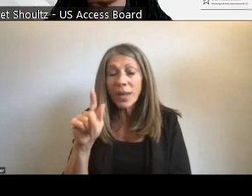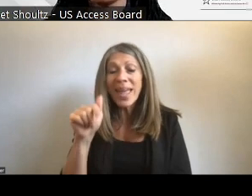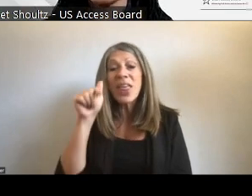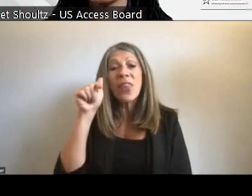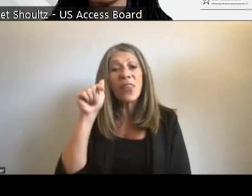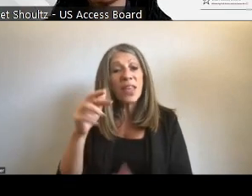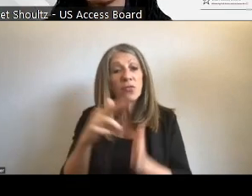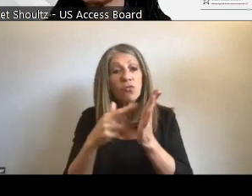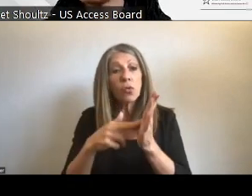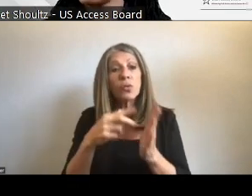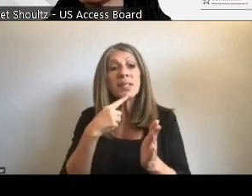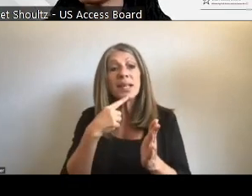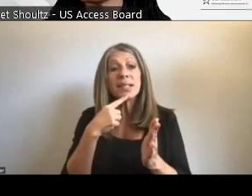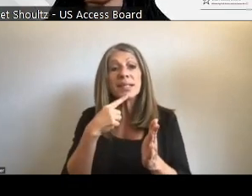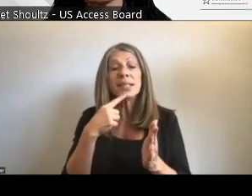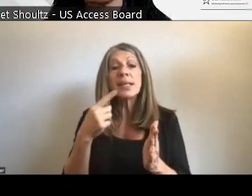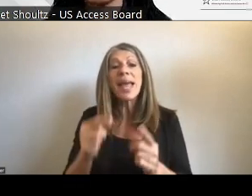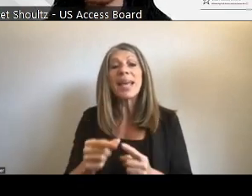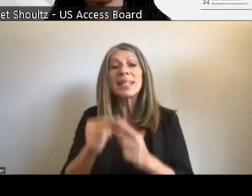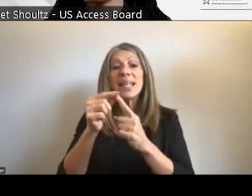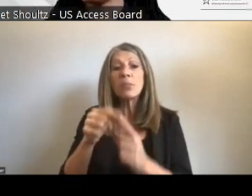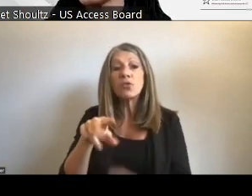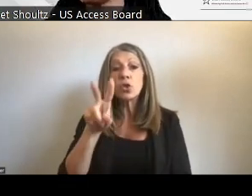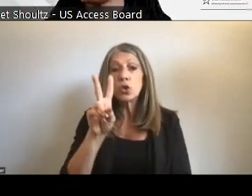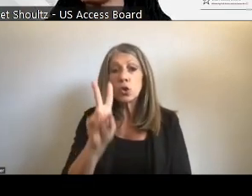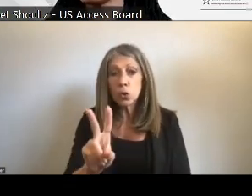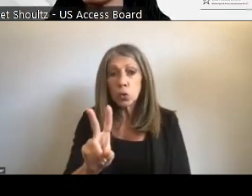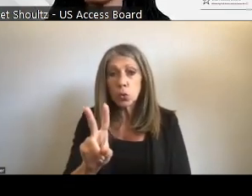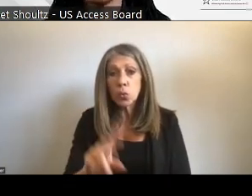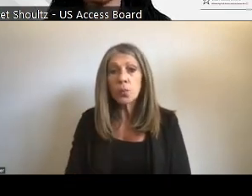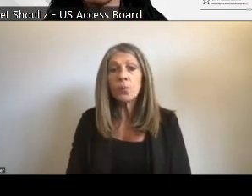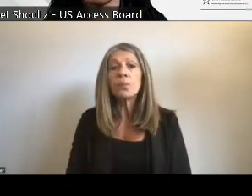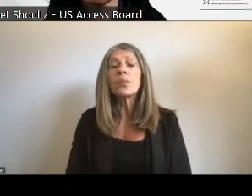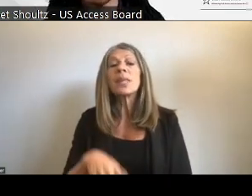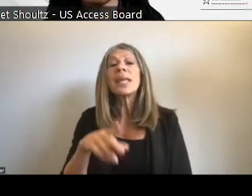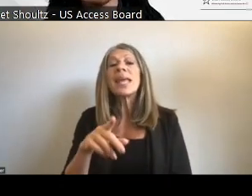this provision is stated as exception two in the final rule, again it's an exception